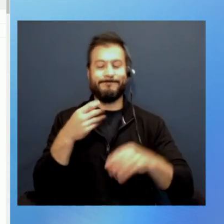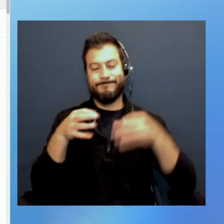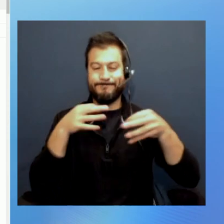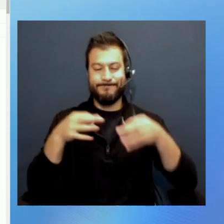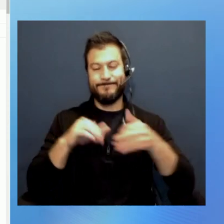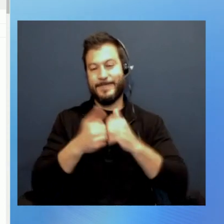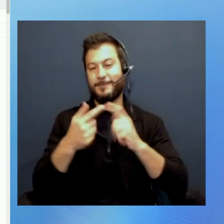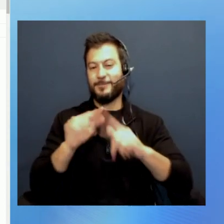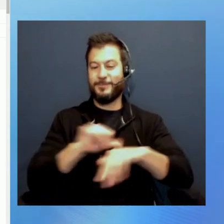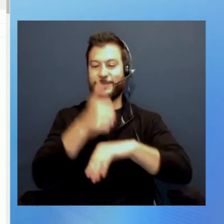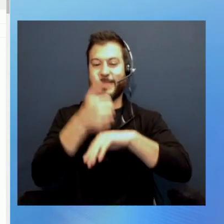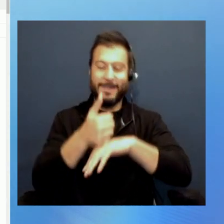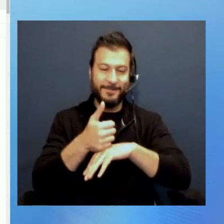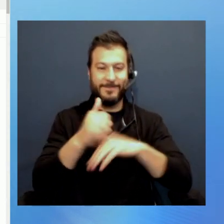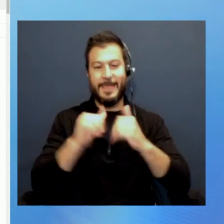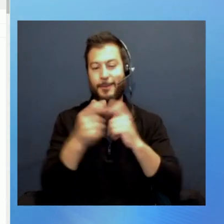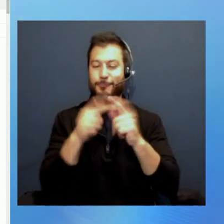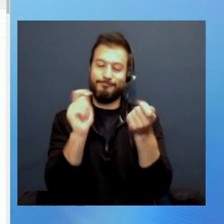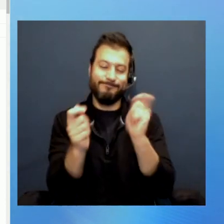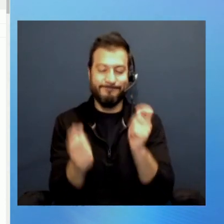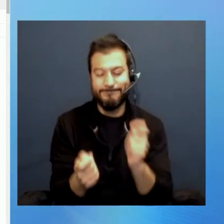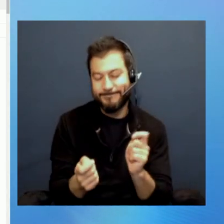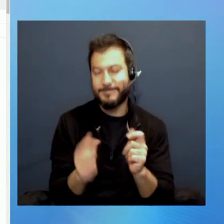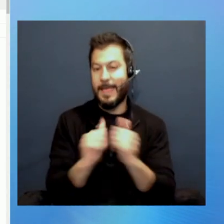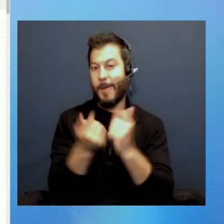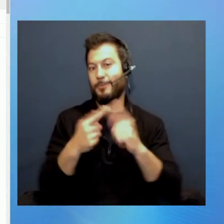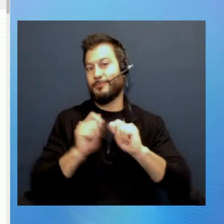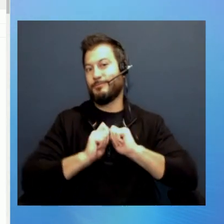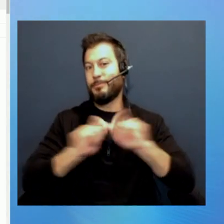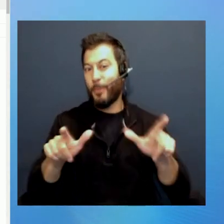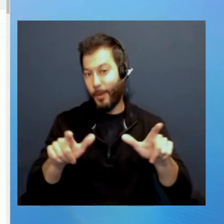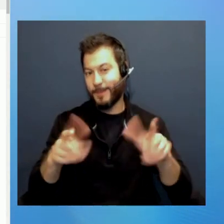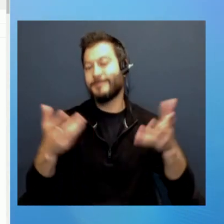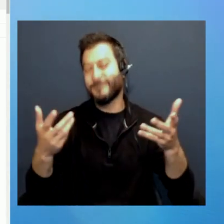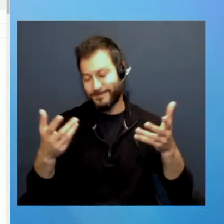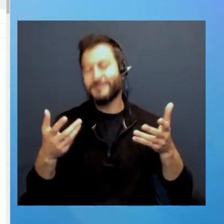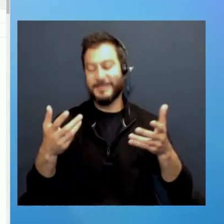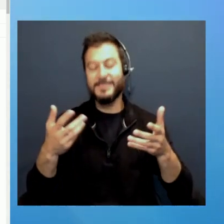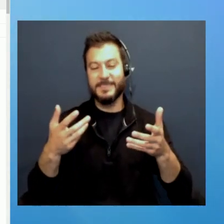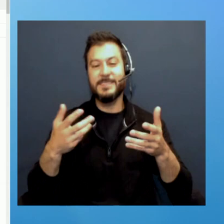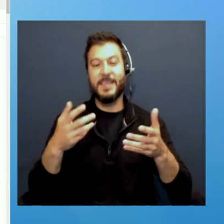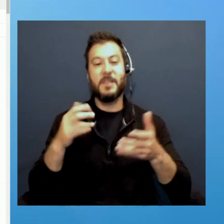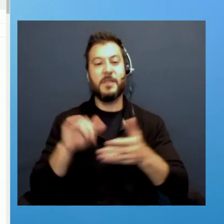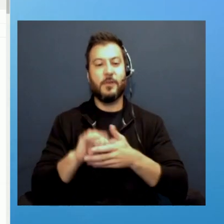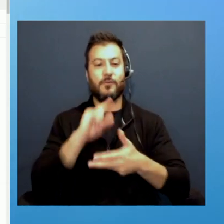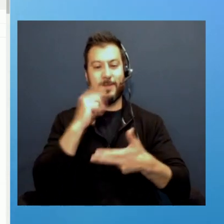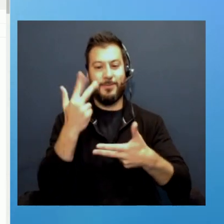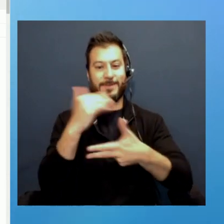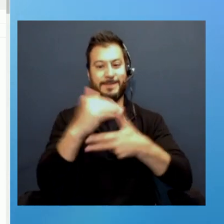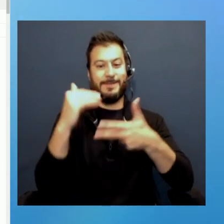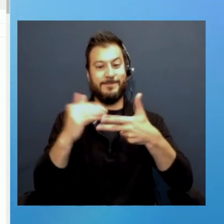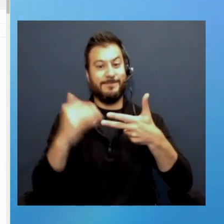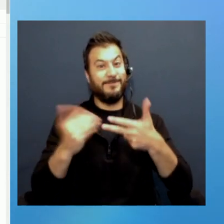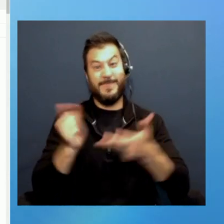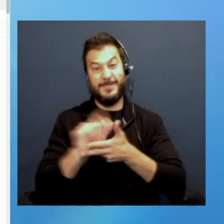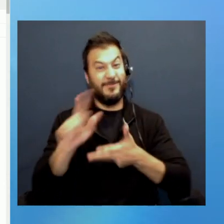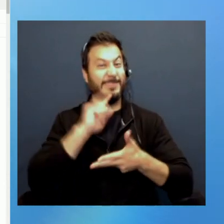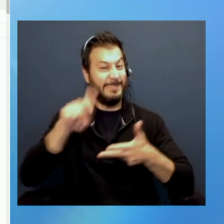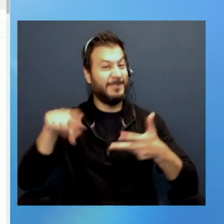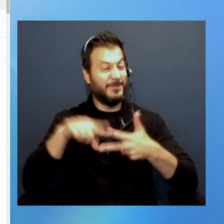and talks you through how to set this up, how to configure it, and how to deploy it. That's essentially also the only three steps